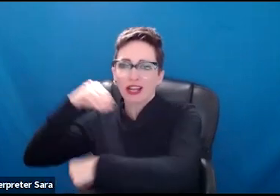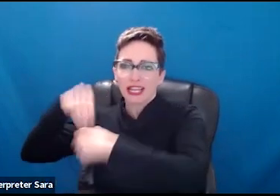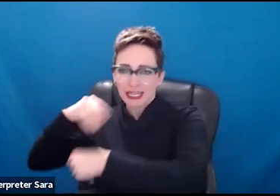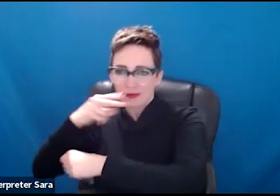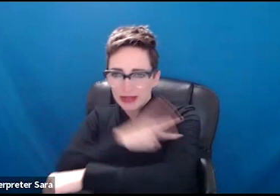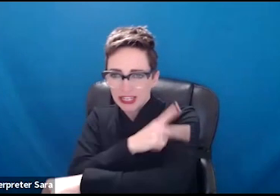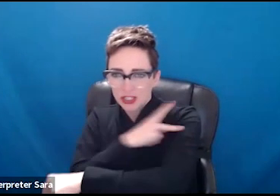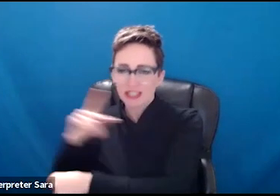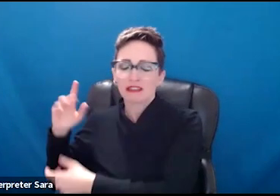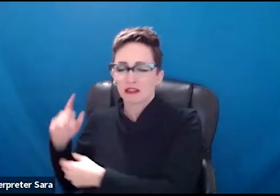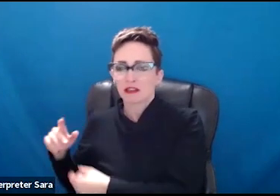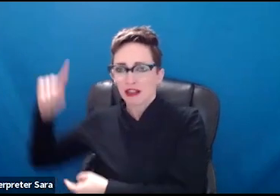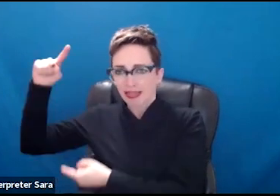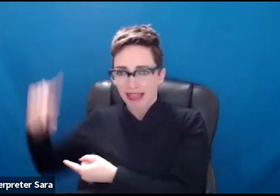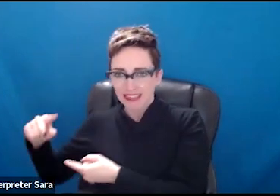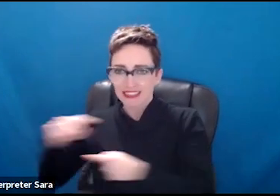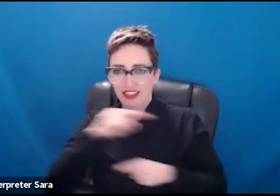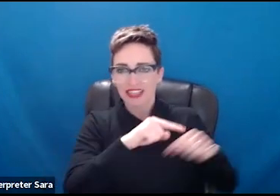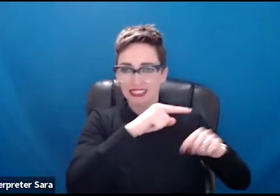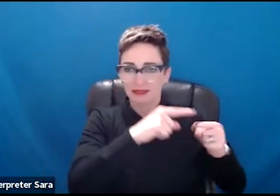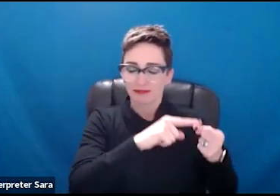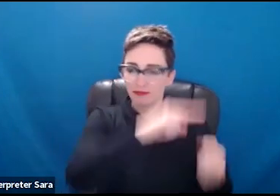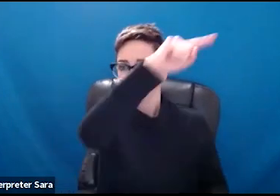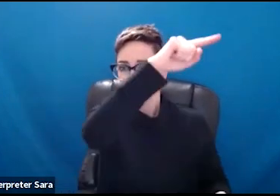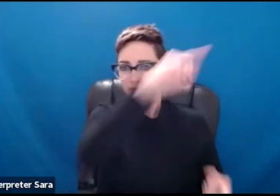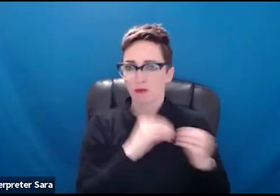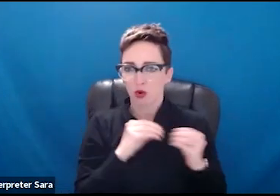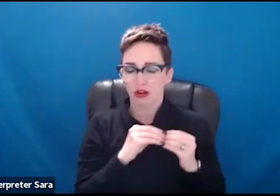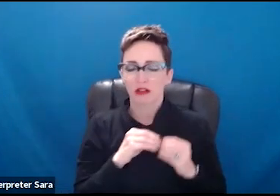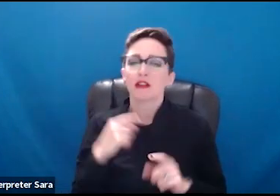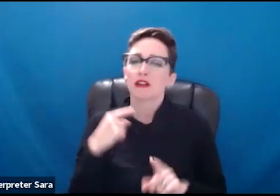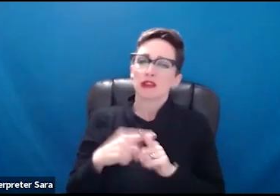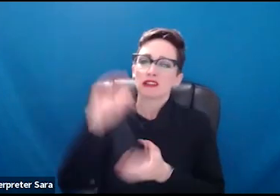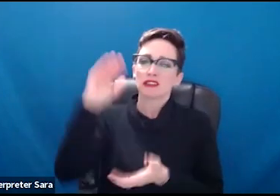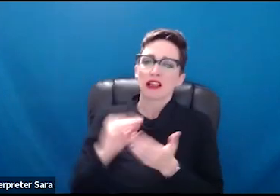We can also keep people out of jail, which will impact workforce as well.